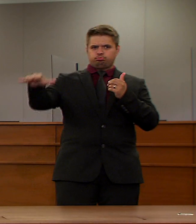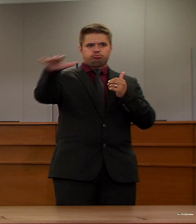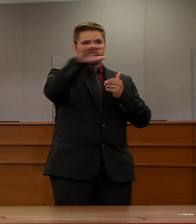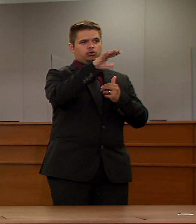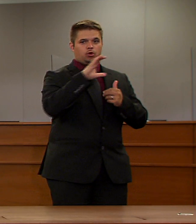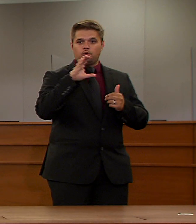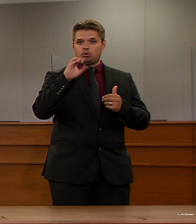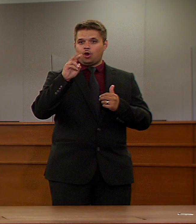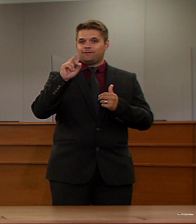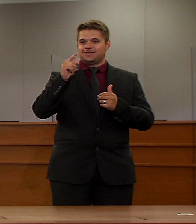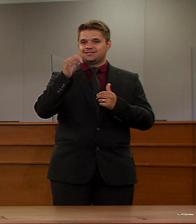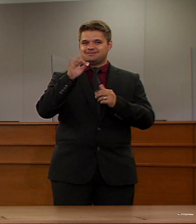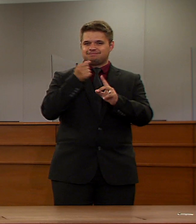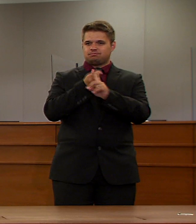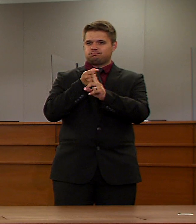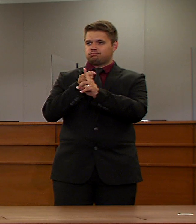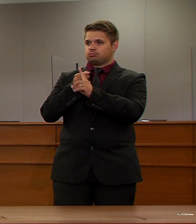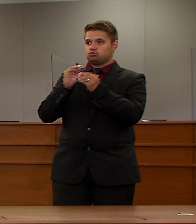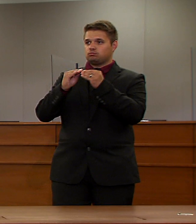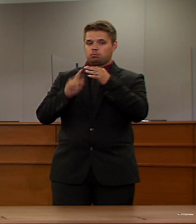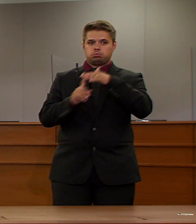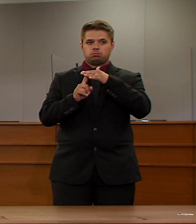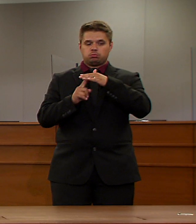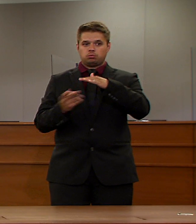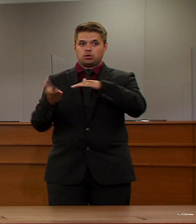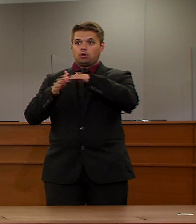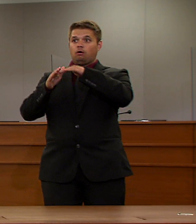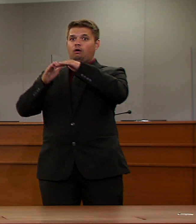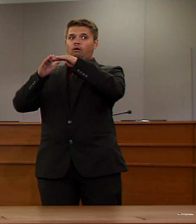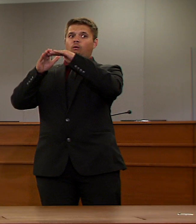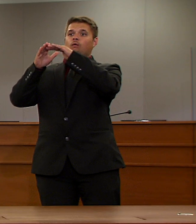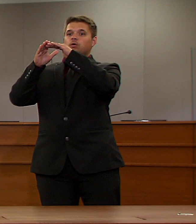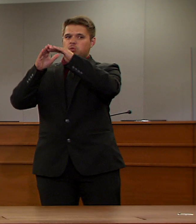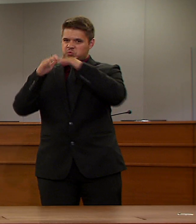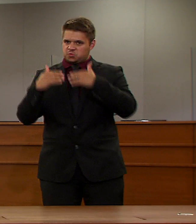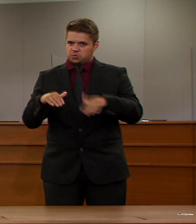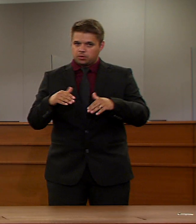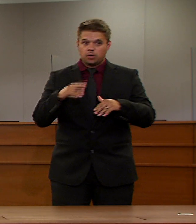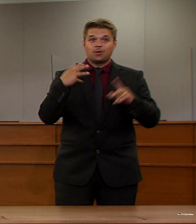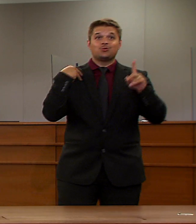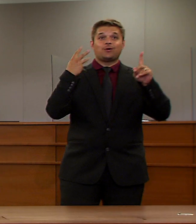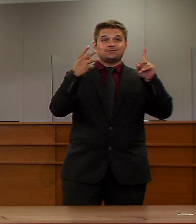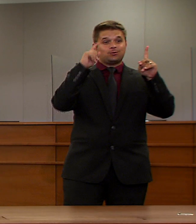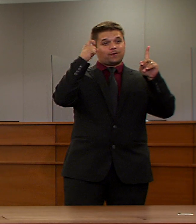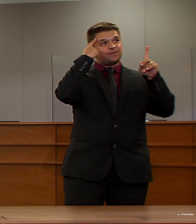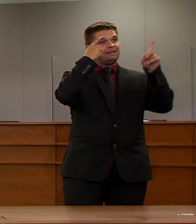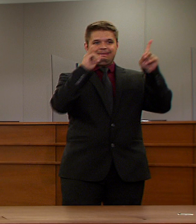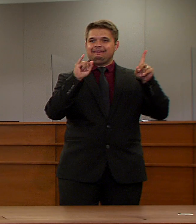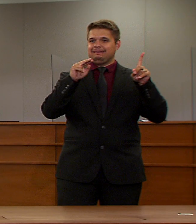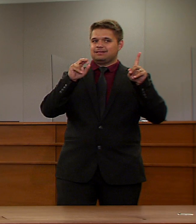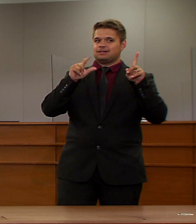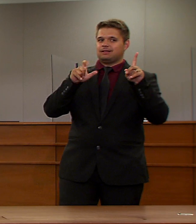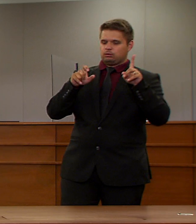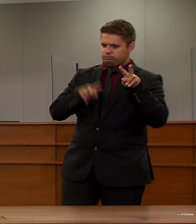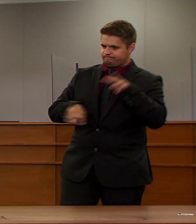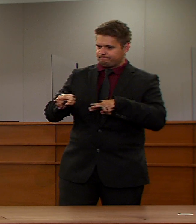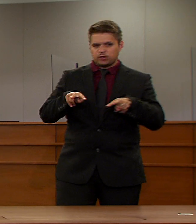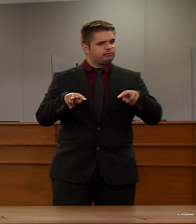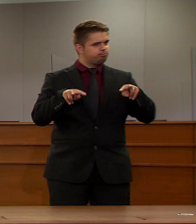issue a two week pause until at least July 20 a to our phased re-opening efforts across the